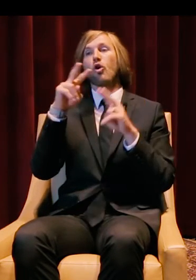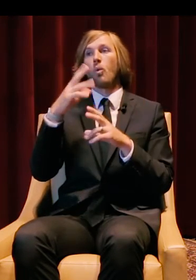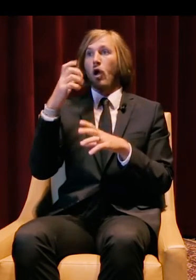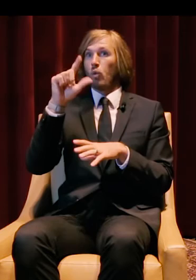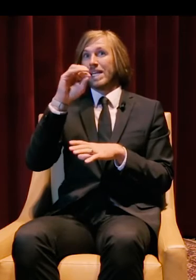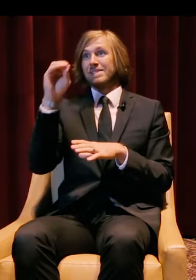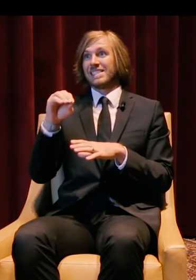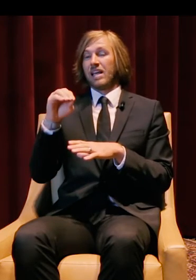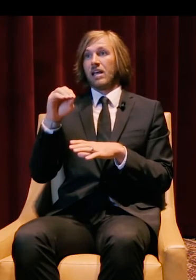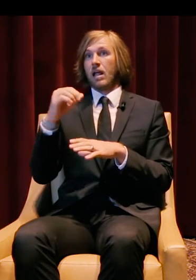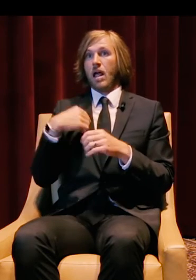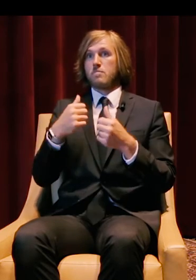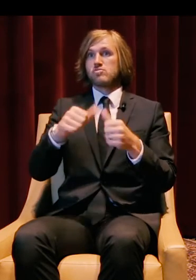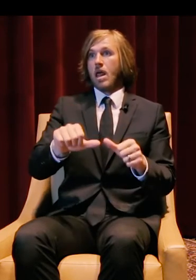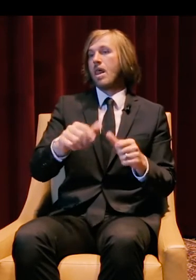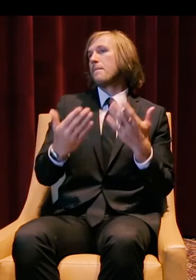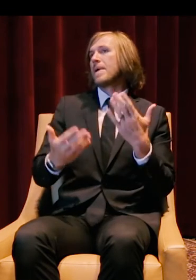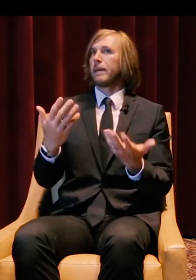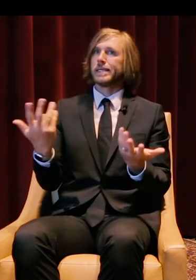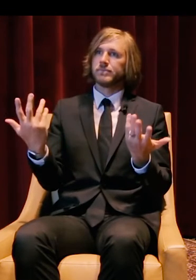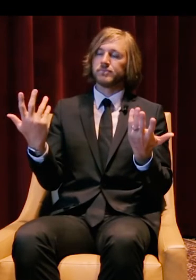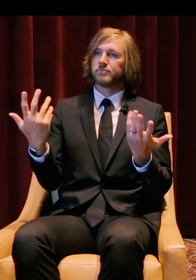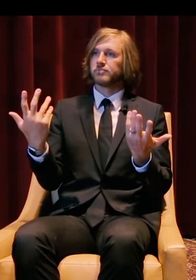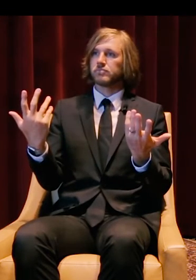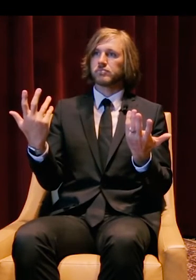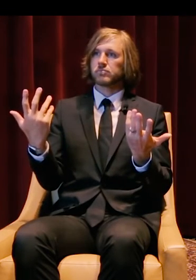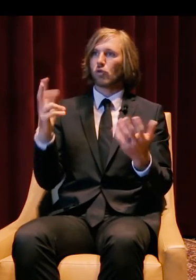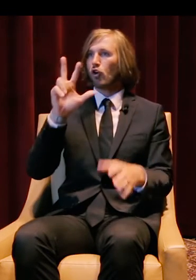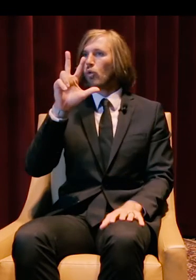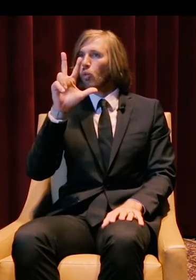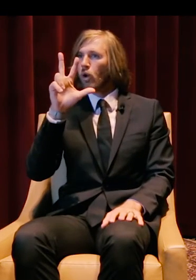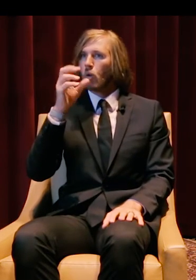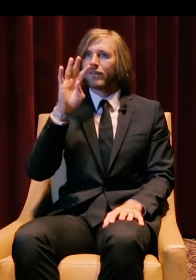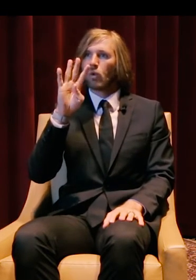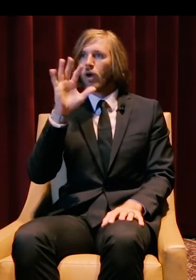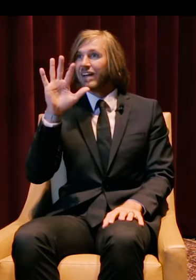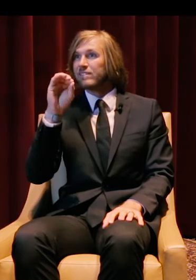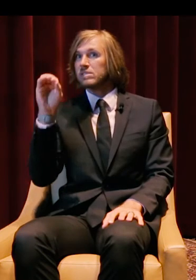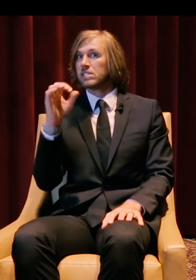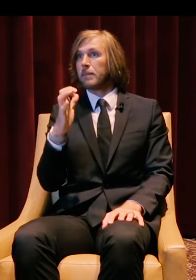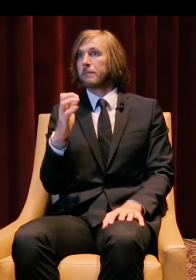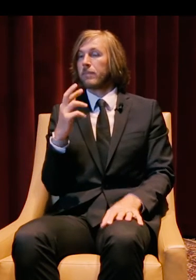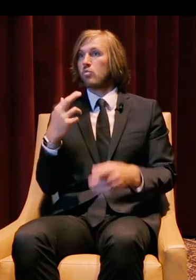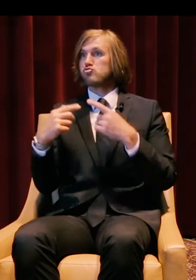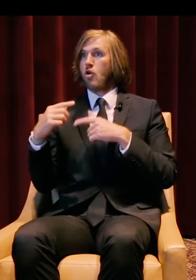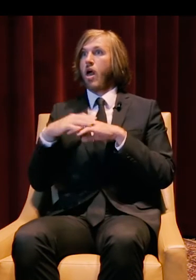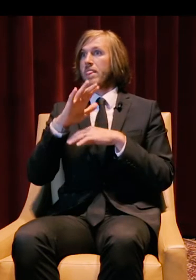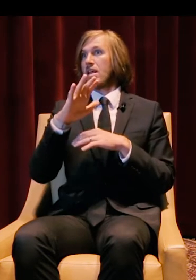that they put down, and maybe they're getting, three or four or five percent return on their cash.